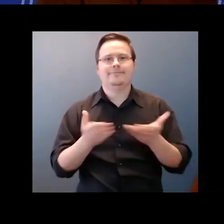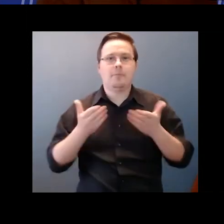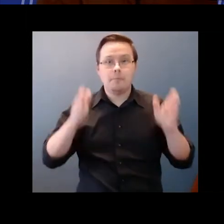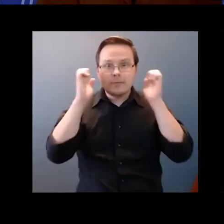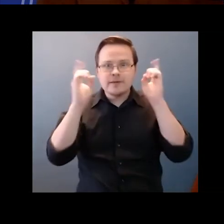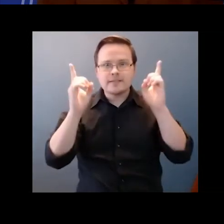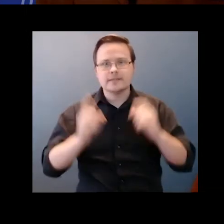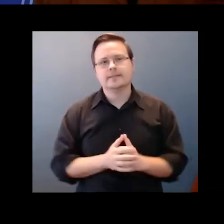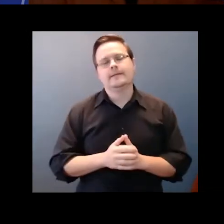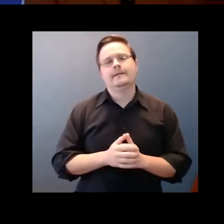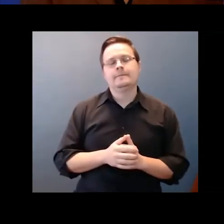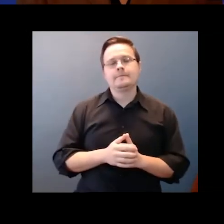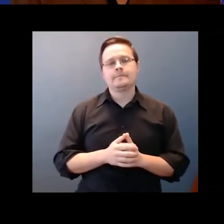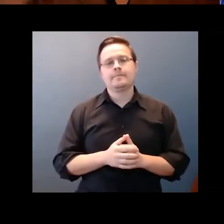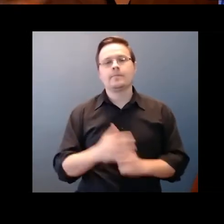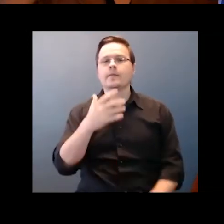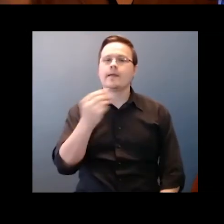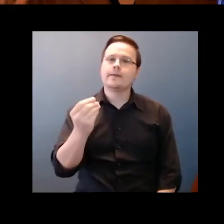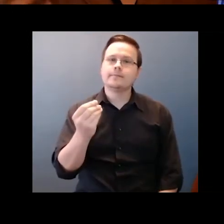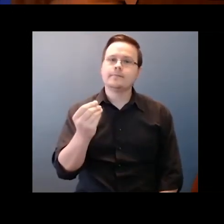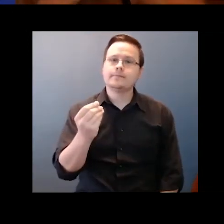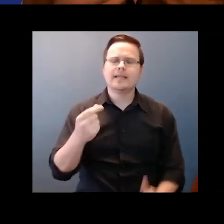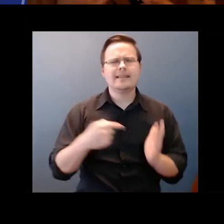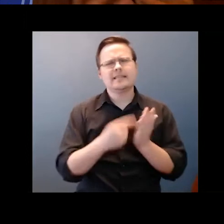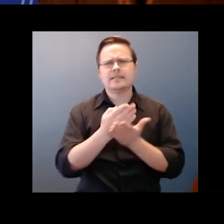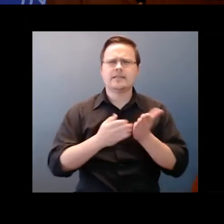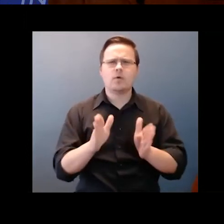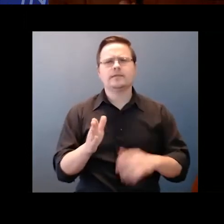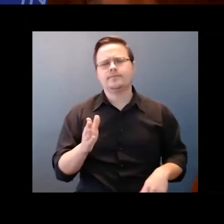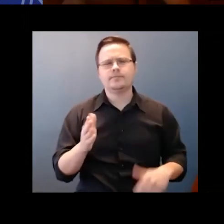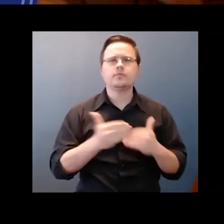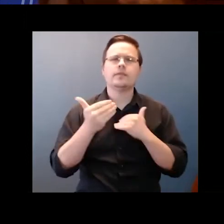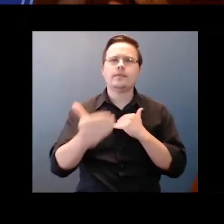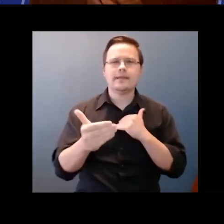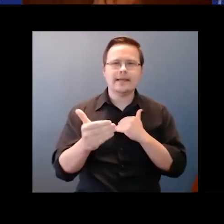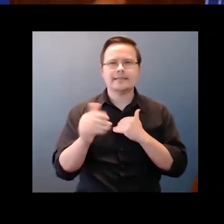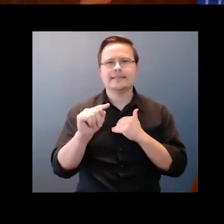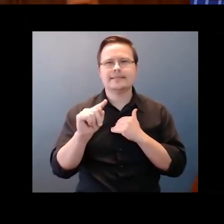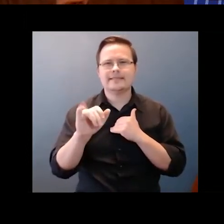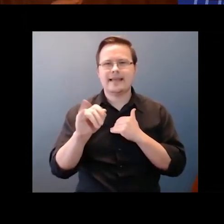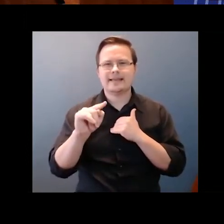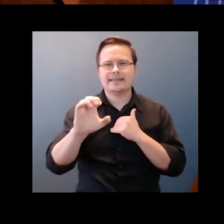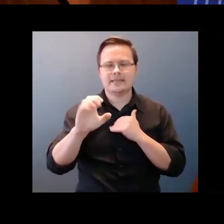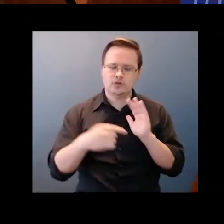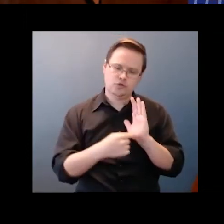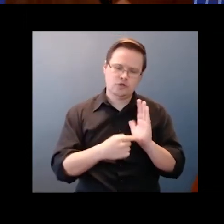And this in some ways, this next tactic in some ways echoes the counter expertise tactic.